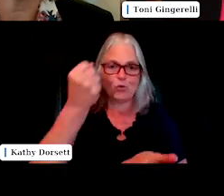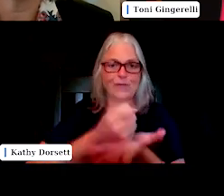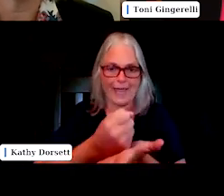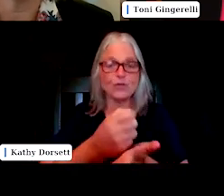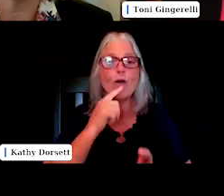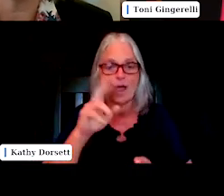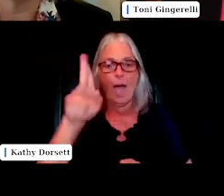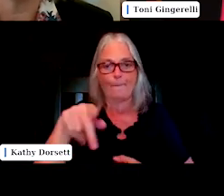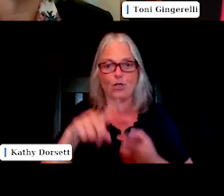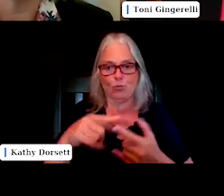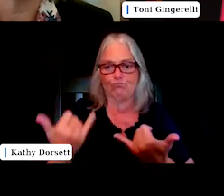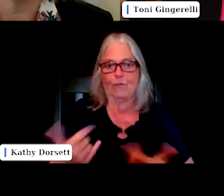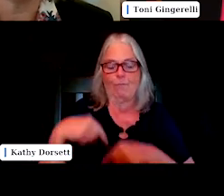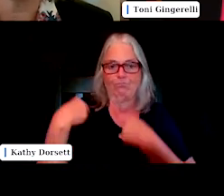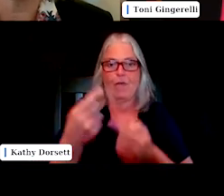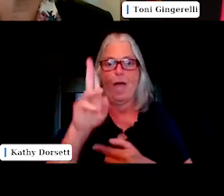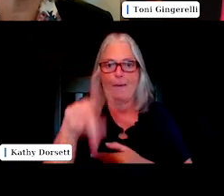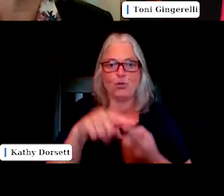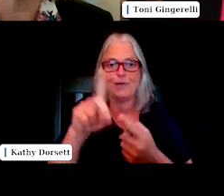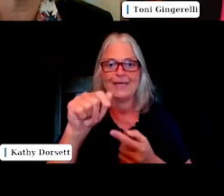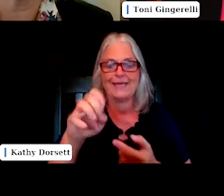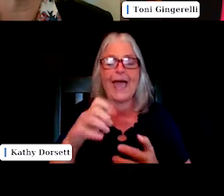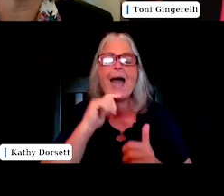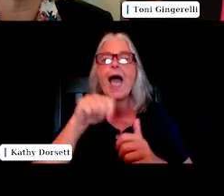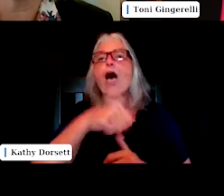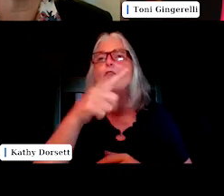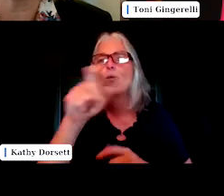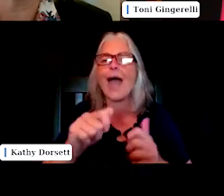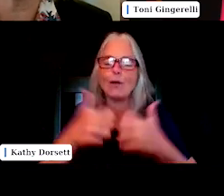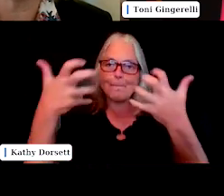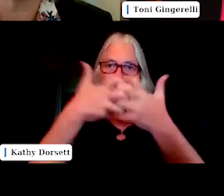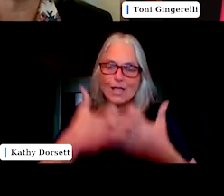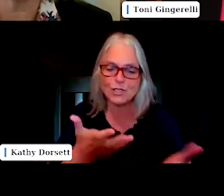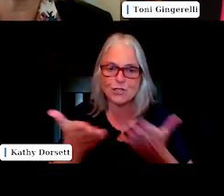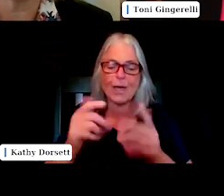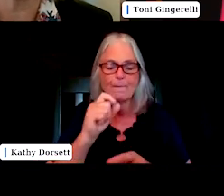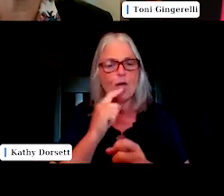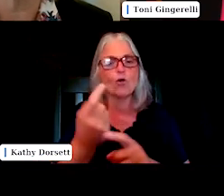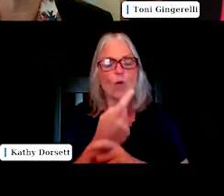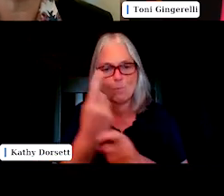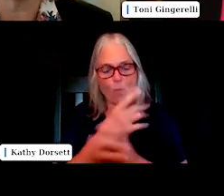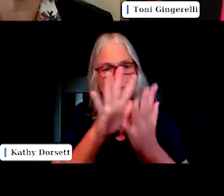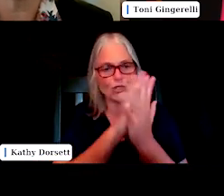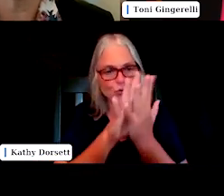There's another question about how to matching services ensure that appropriate screening and background checks are completed.